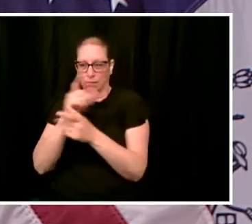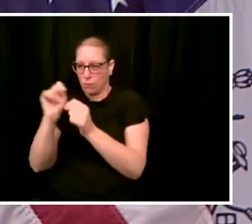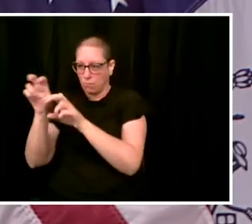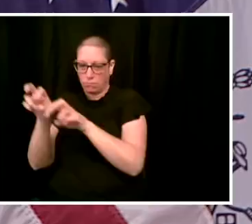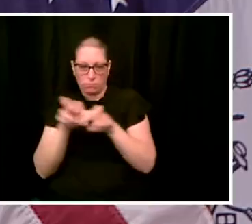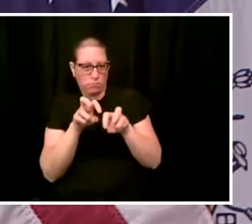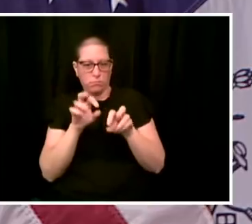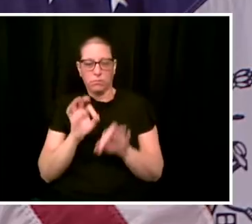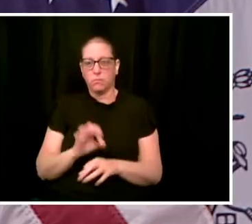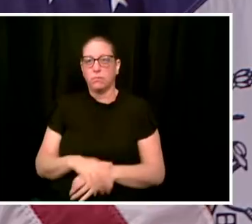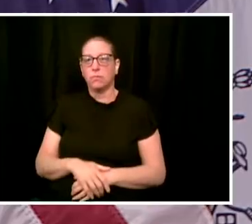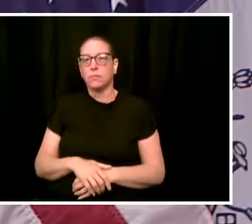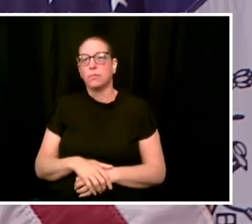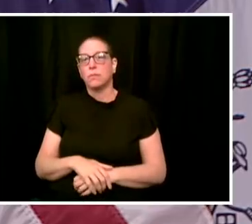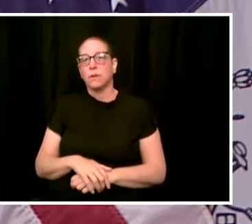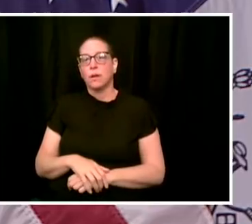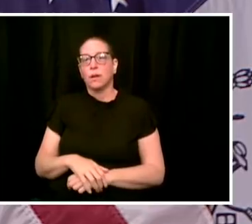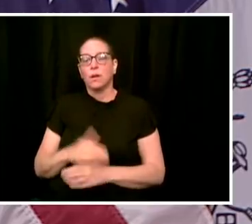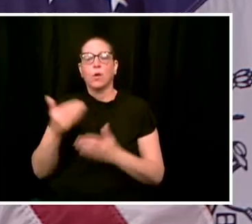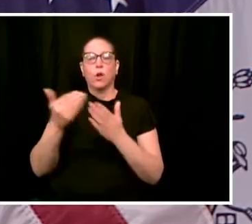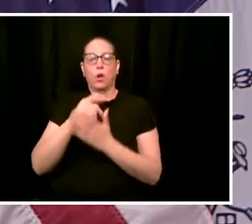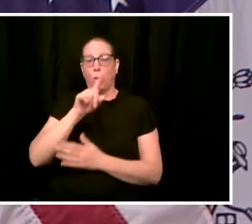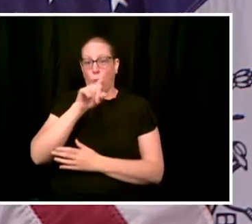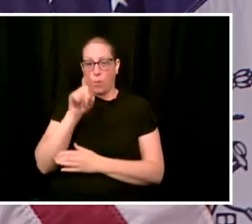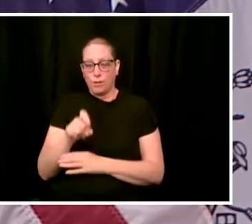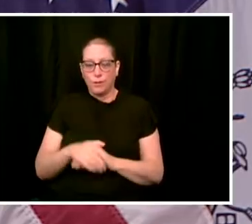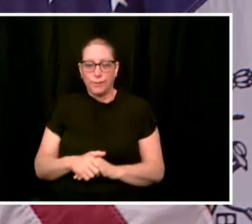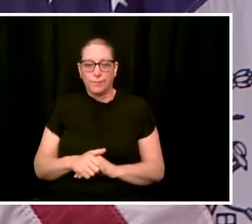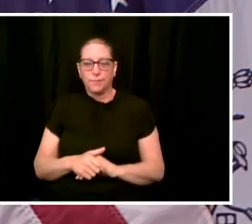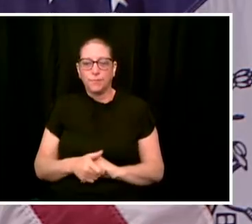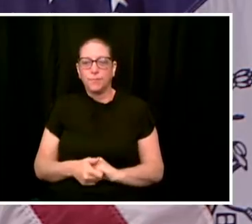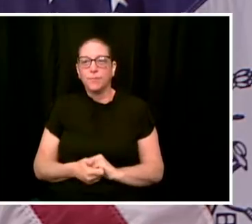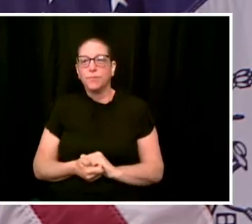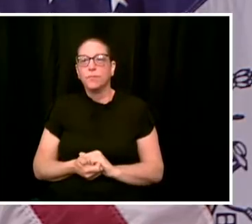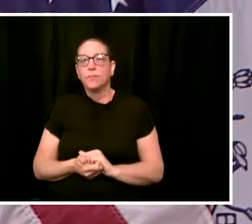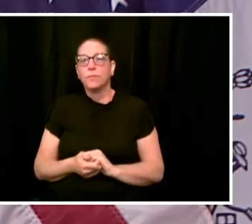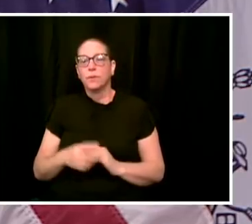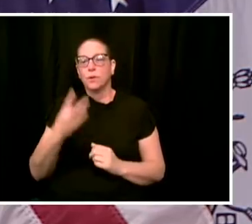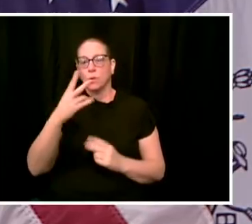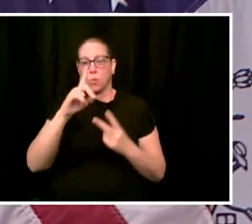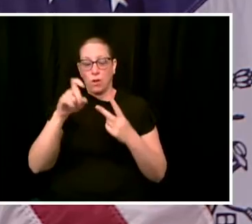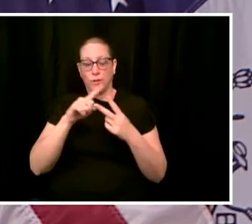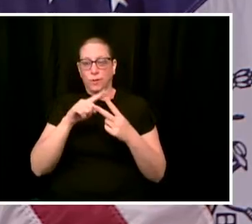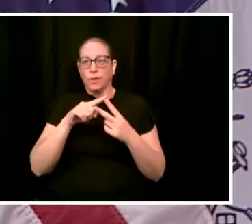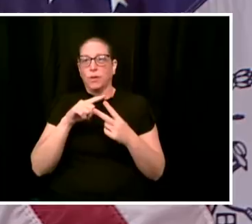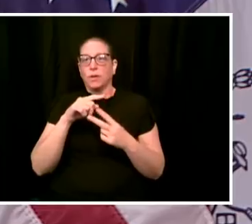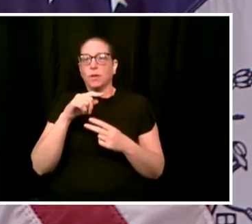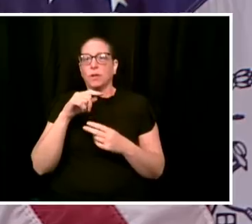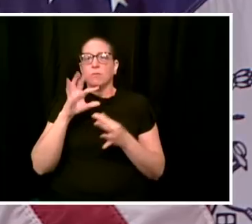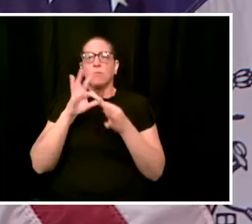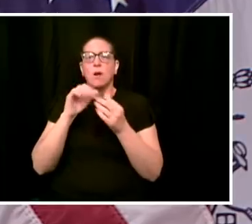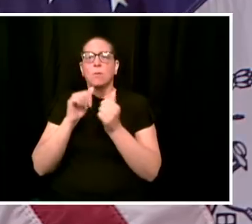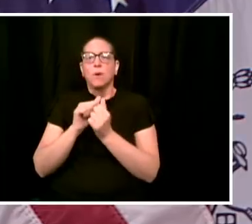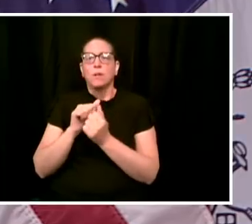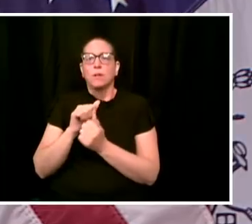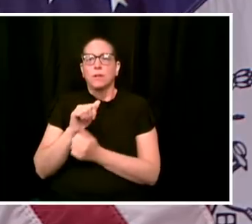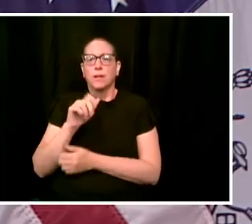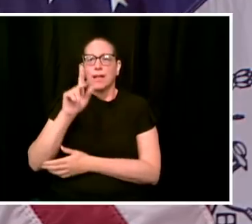TWO QUESTIONS. FIRST ON KAU SAW